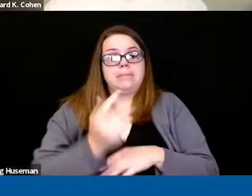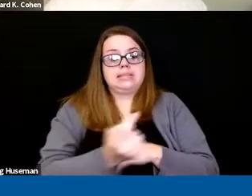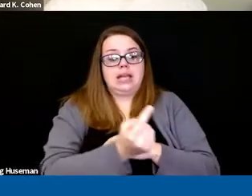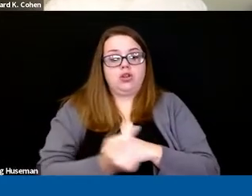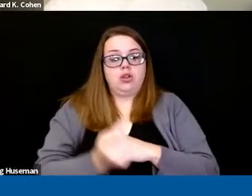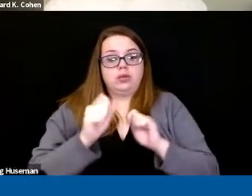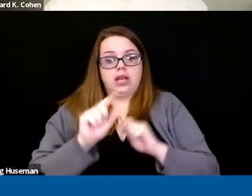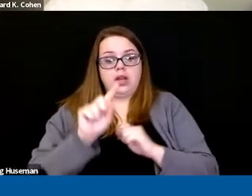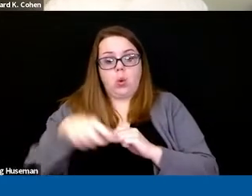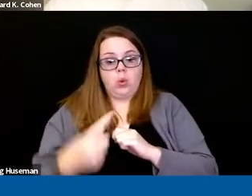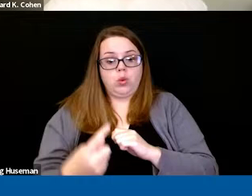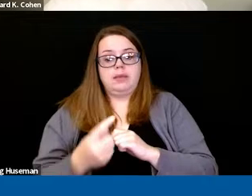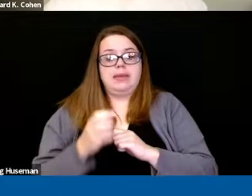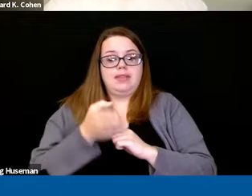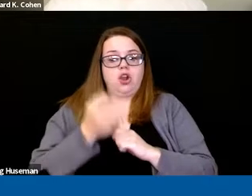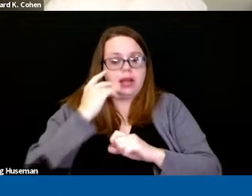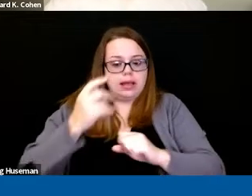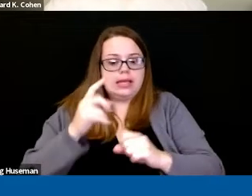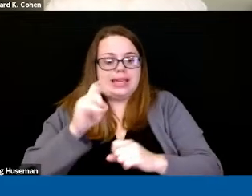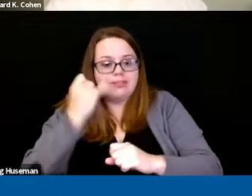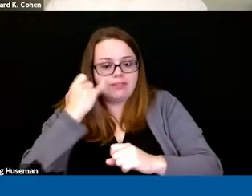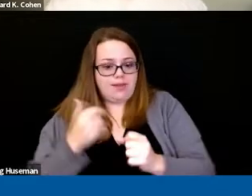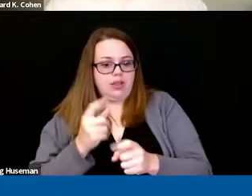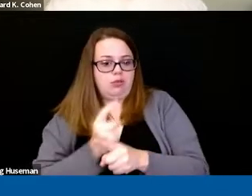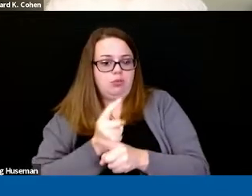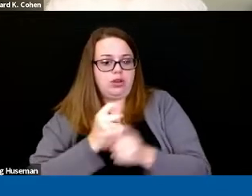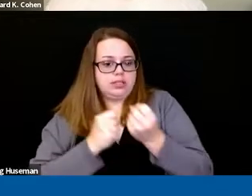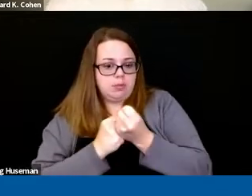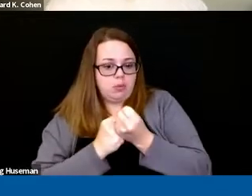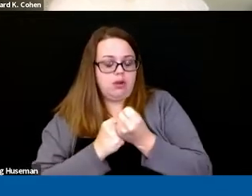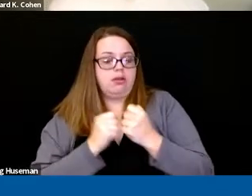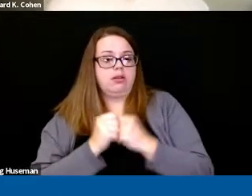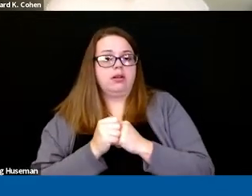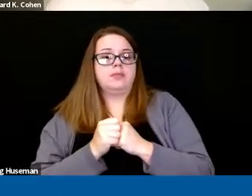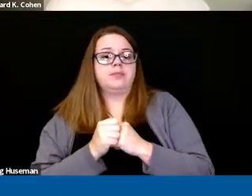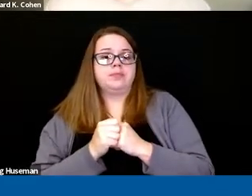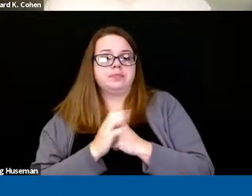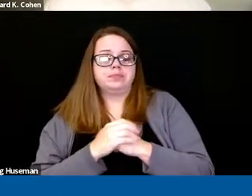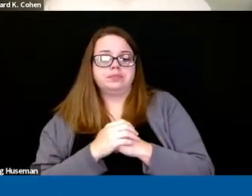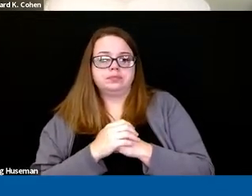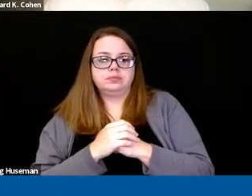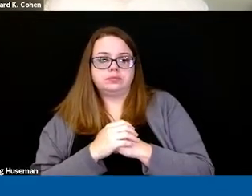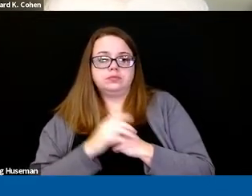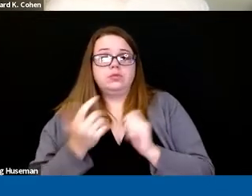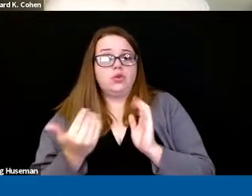or nested in one of these nine composite widget roles that I have highlighted on the screen here. Let me repeat that.